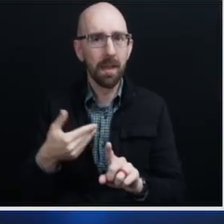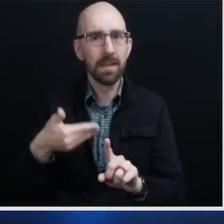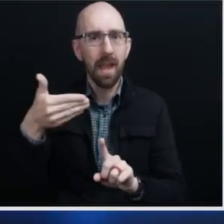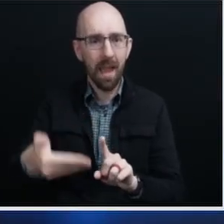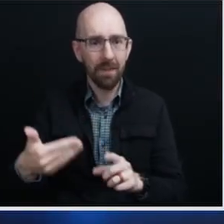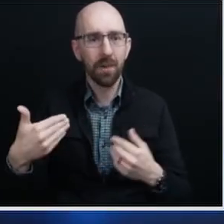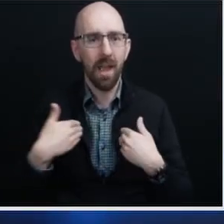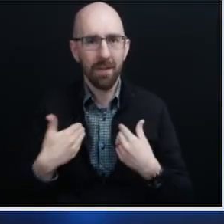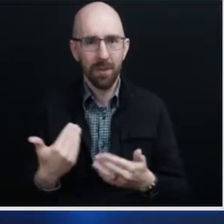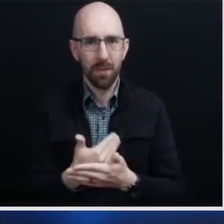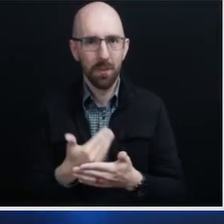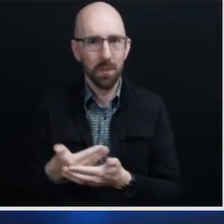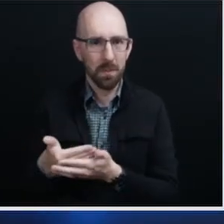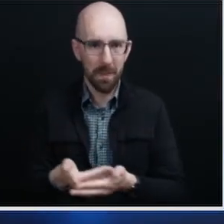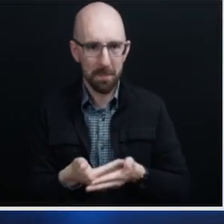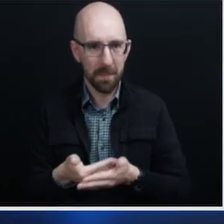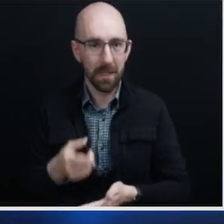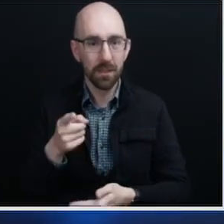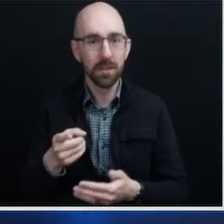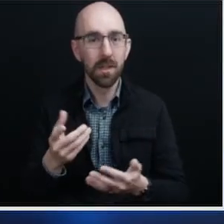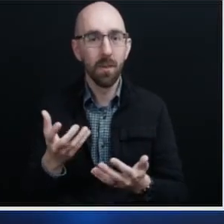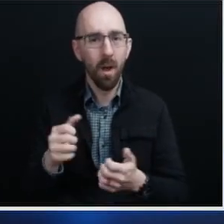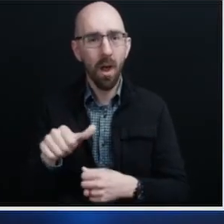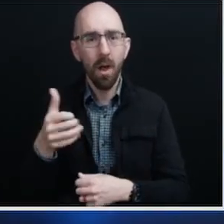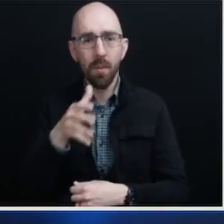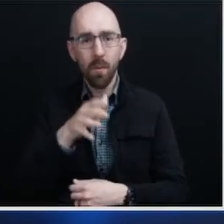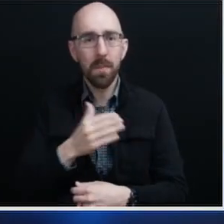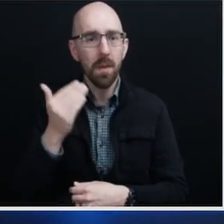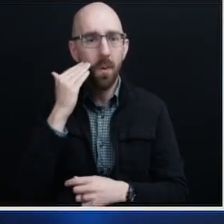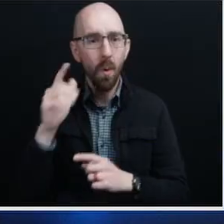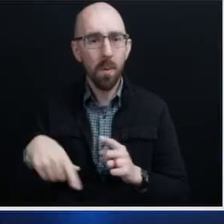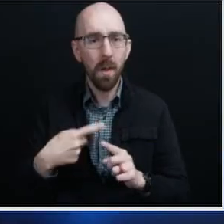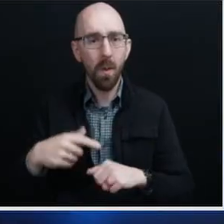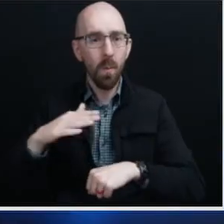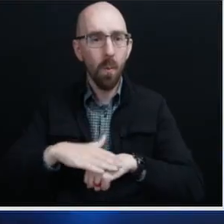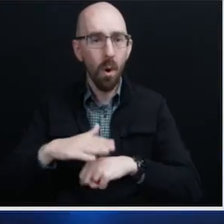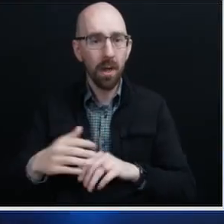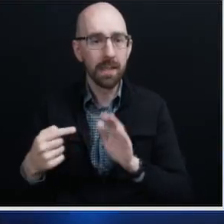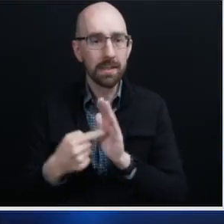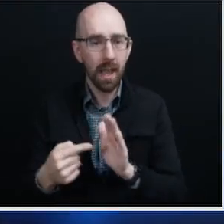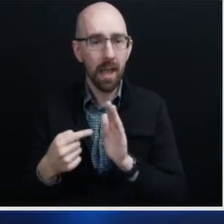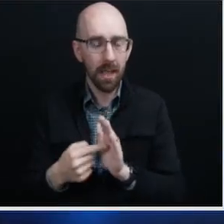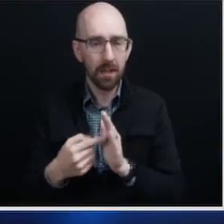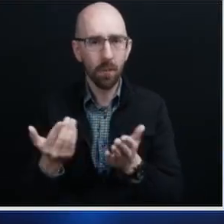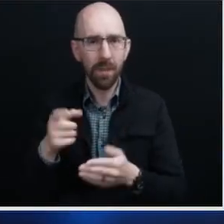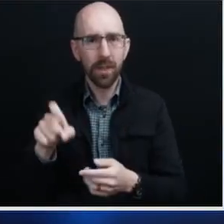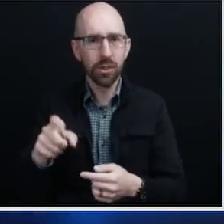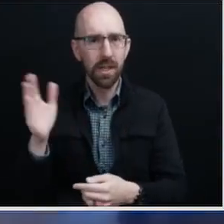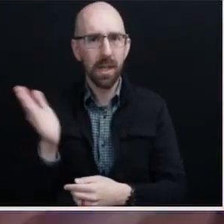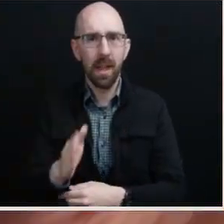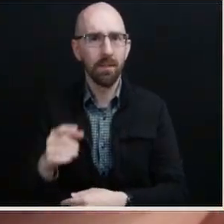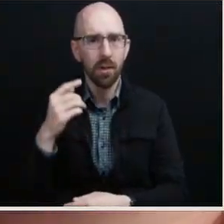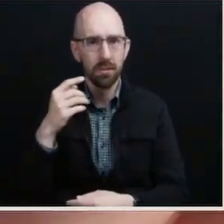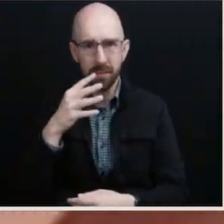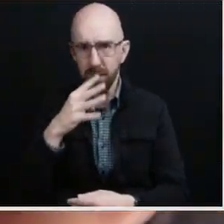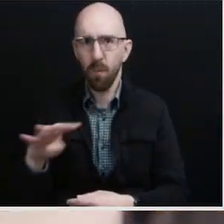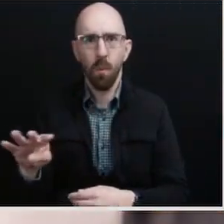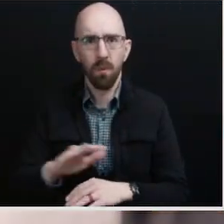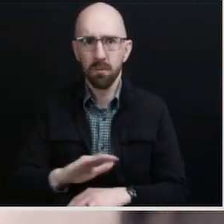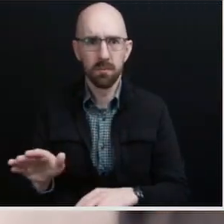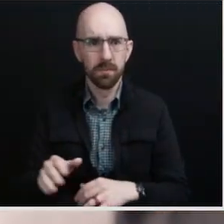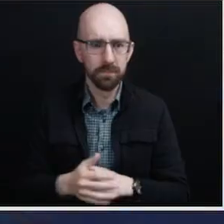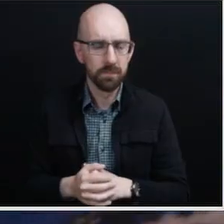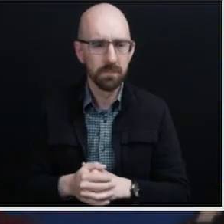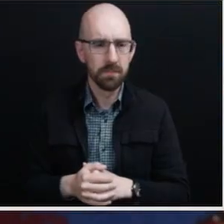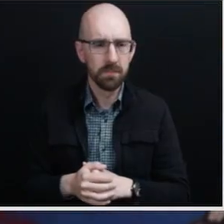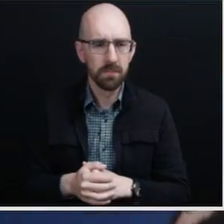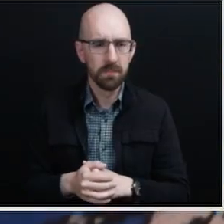new baby. She wants other women to know about the warning signs and what they should never ignore.